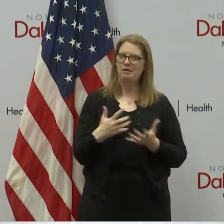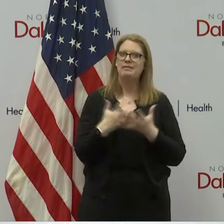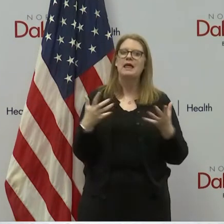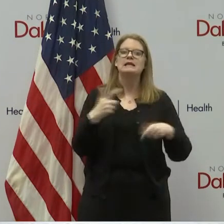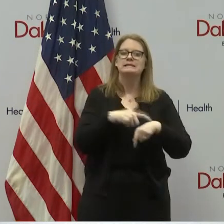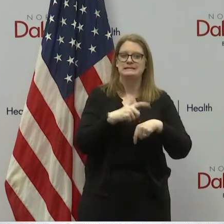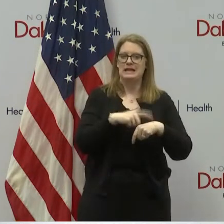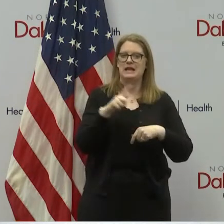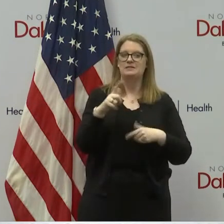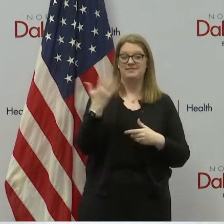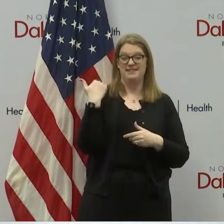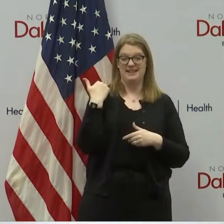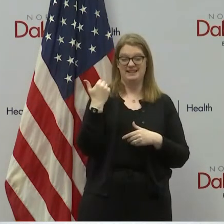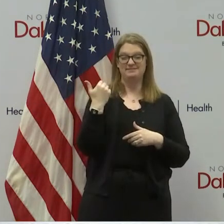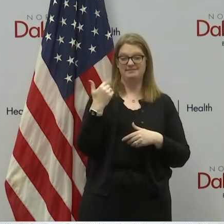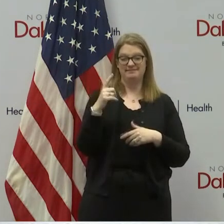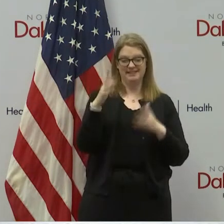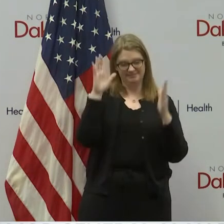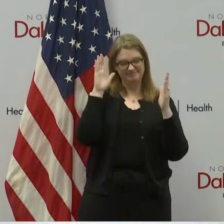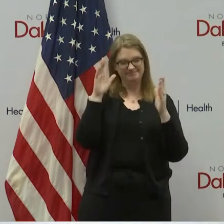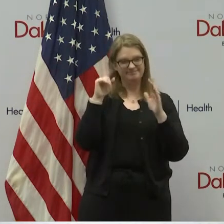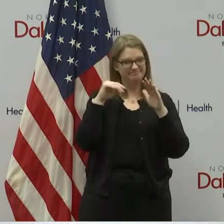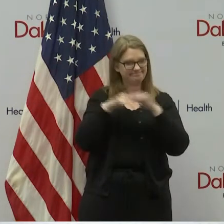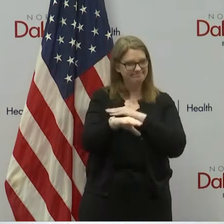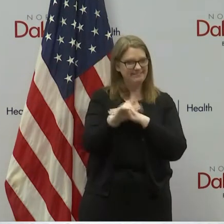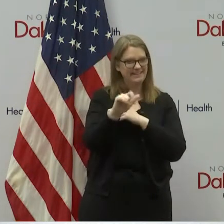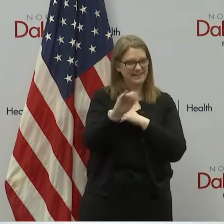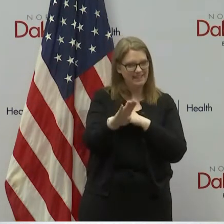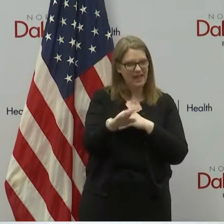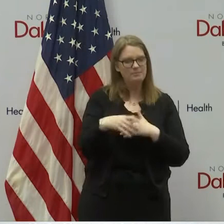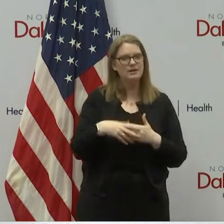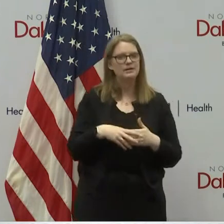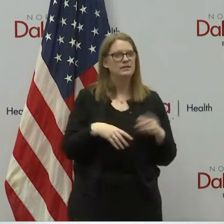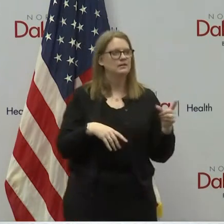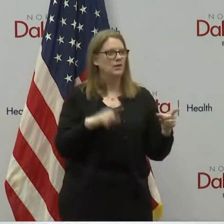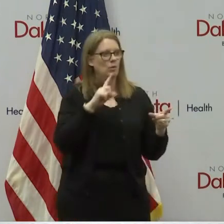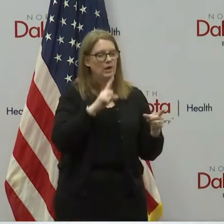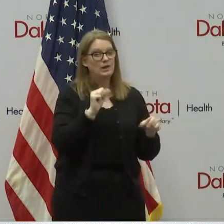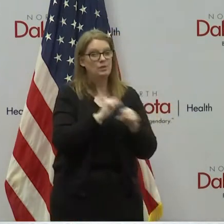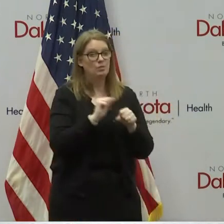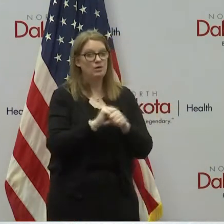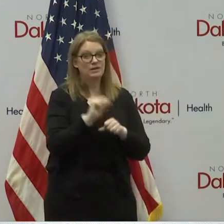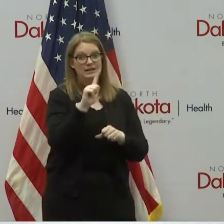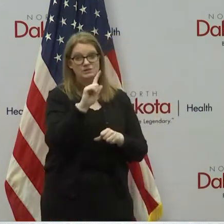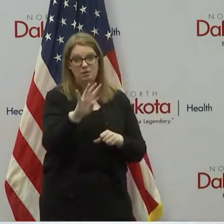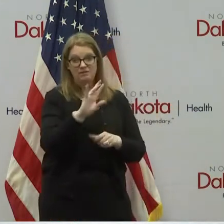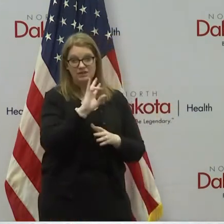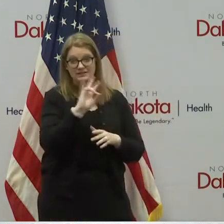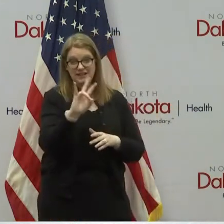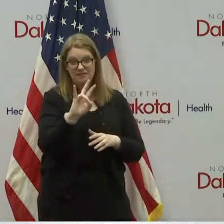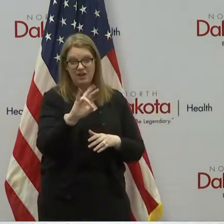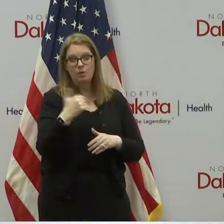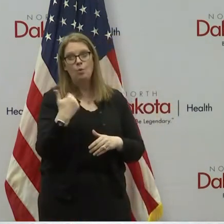LABORATORY PROFESSIONALS' WEEK. AND I CAN TELL YOU I SPEND A LOT OF TIME AT THE LABORATORY IN THE LAST FEW WEEKS WHEN.